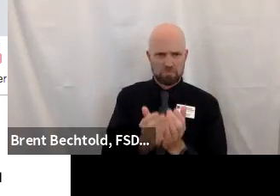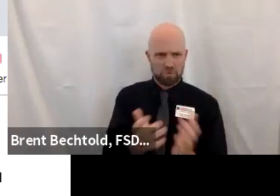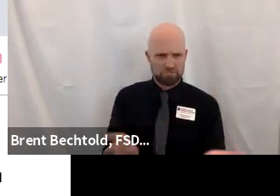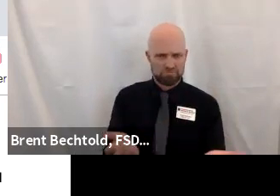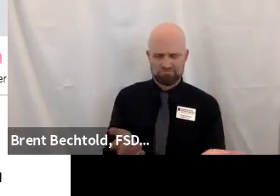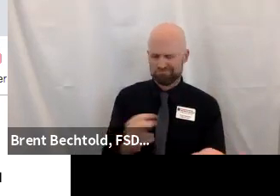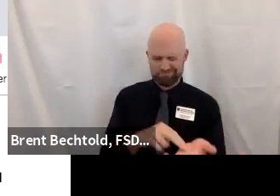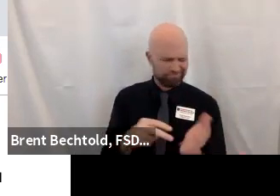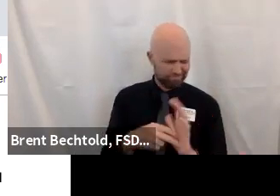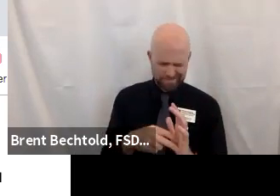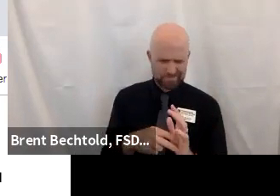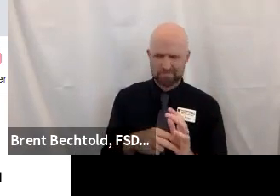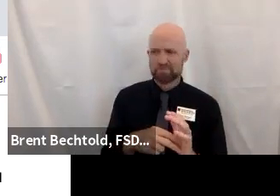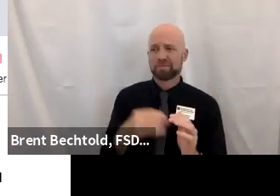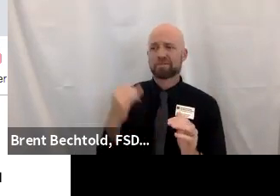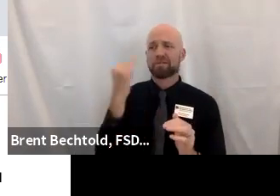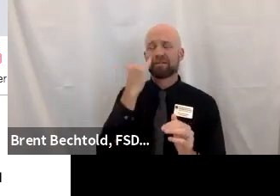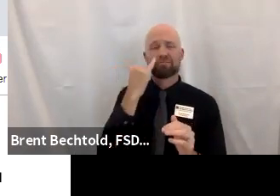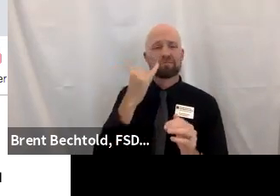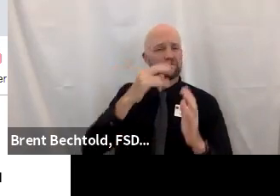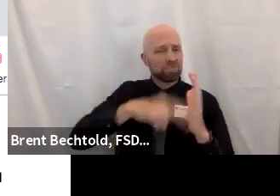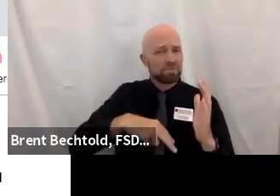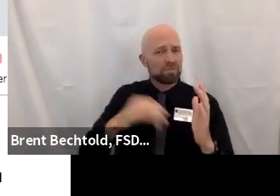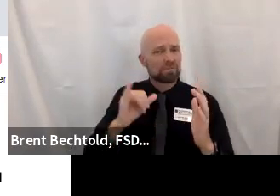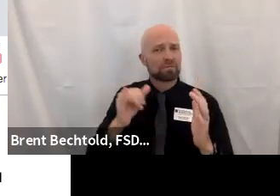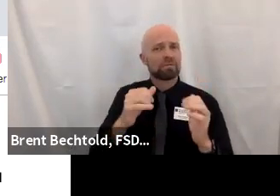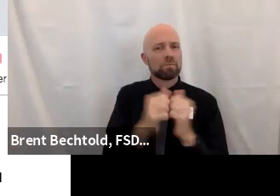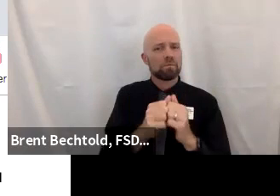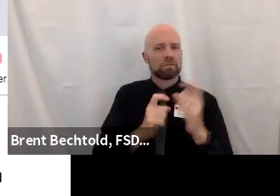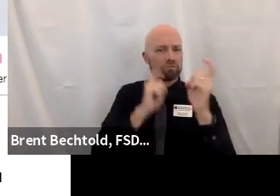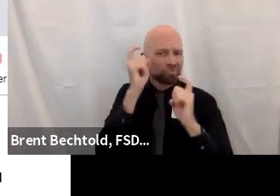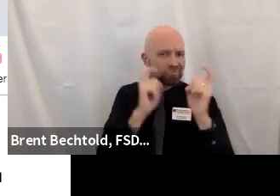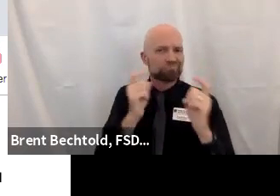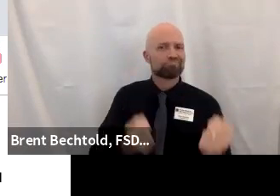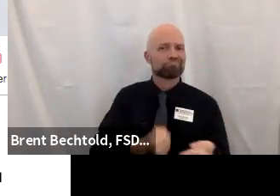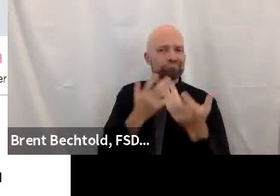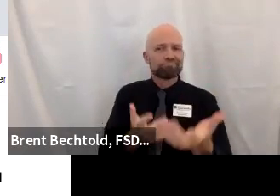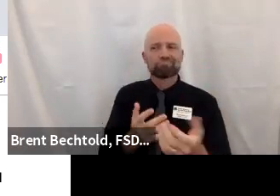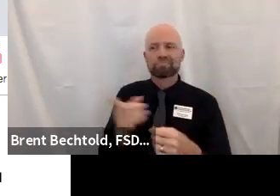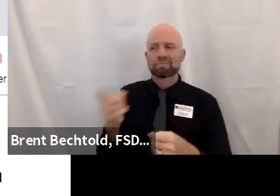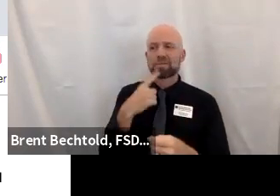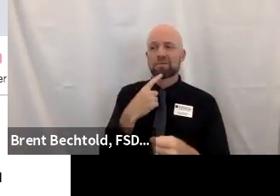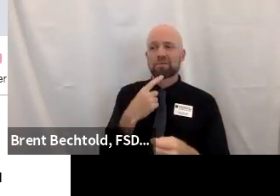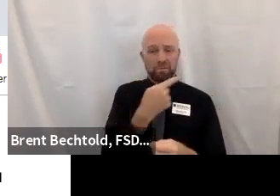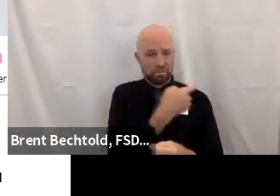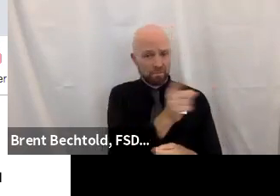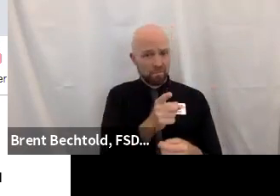"THE-OLD-MAN-IN-THE-BOAT" What does that mean? If you read that with expression,